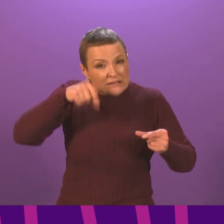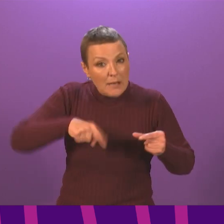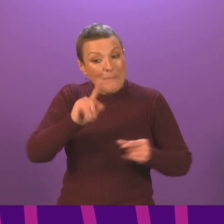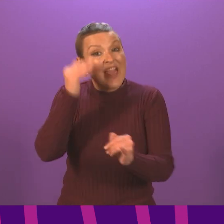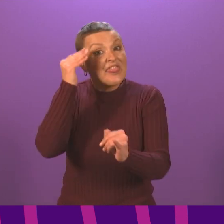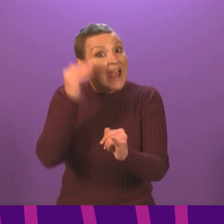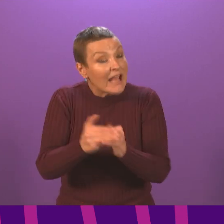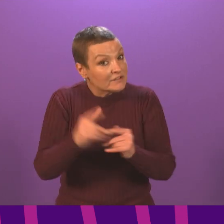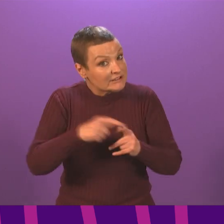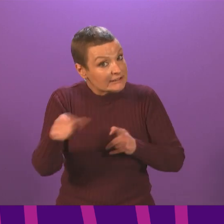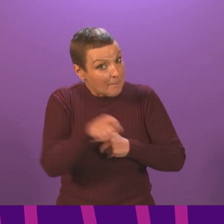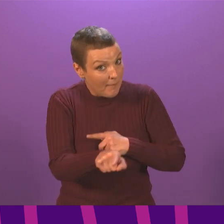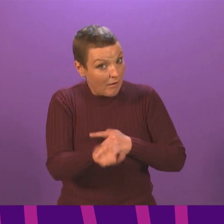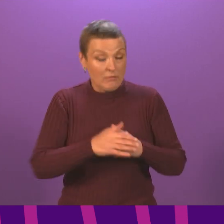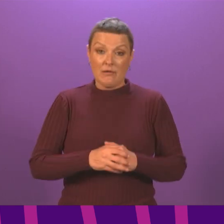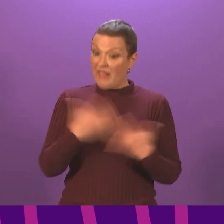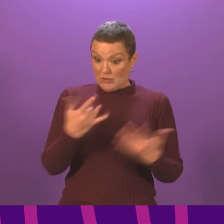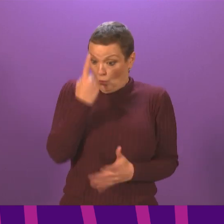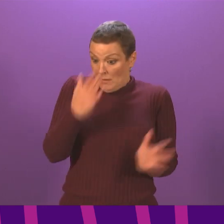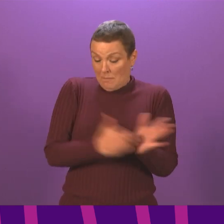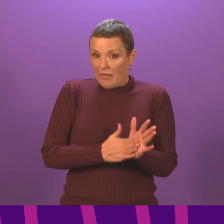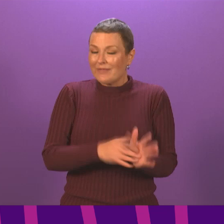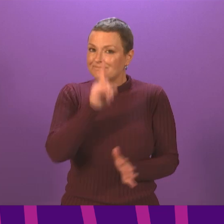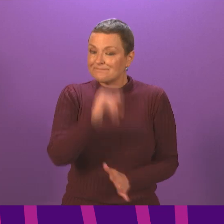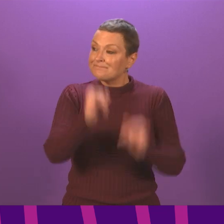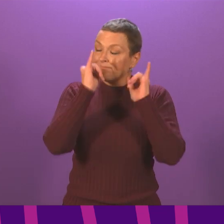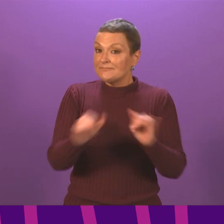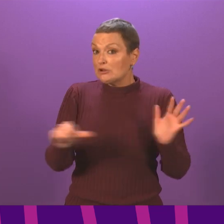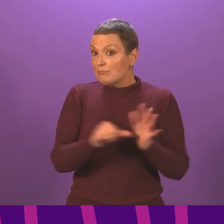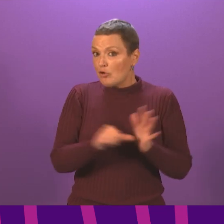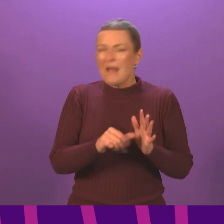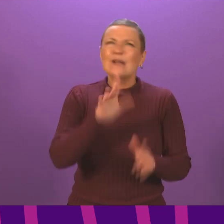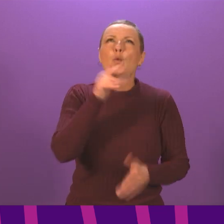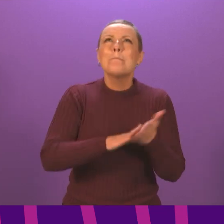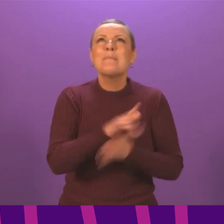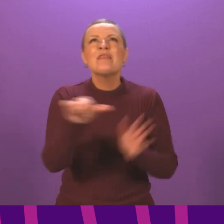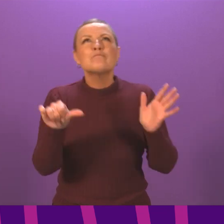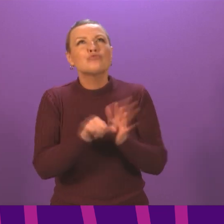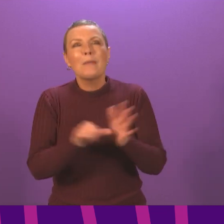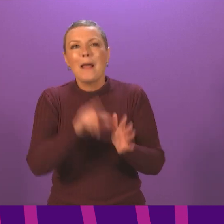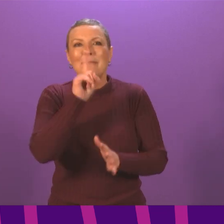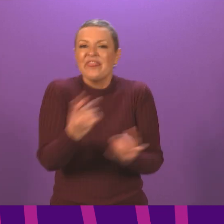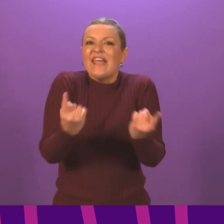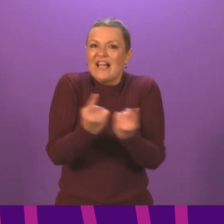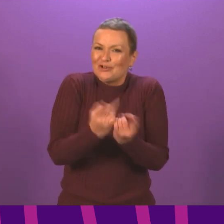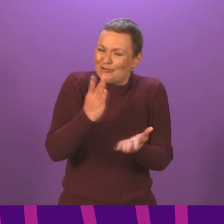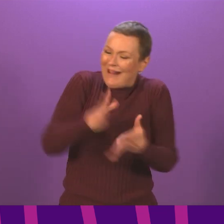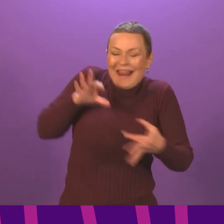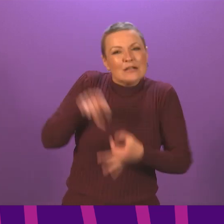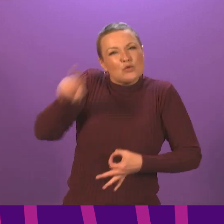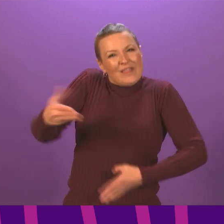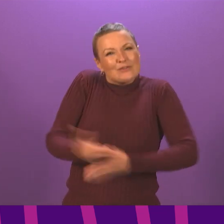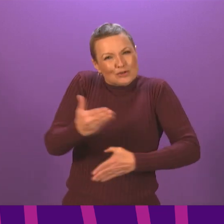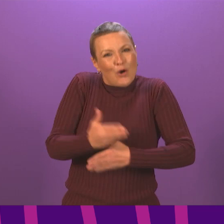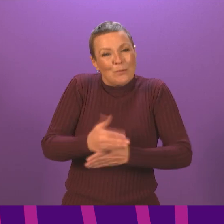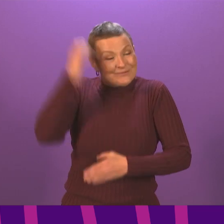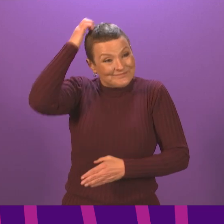of December—in a month’s time. The nature of the job that home care staff do means that